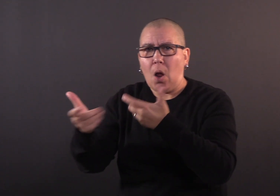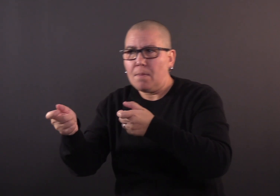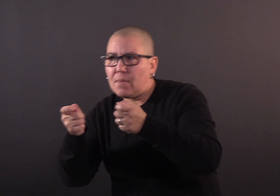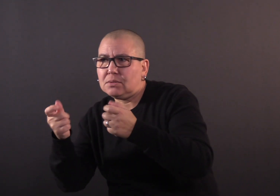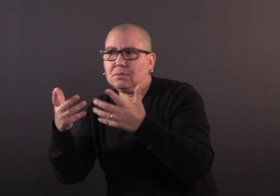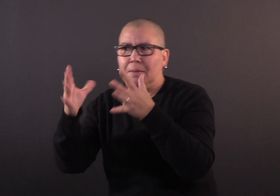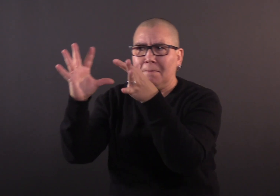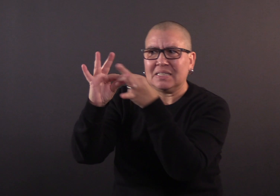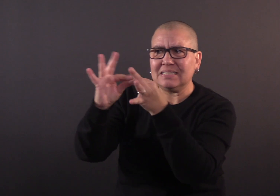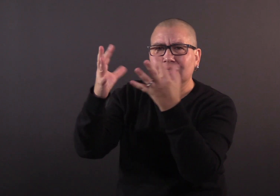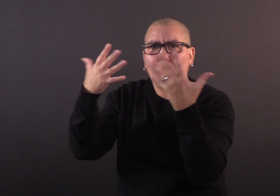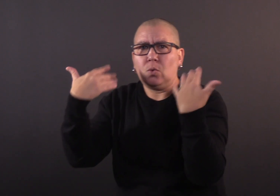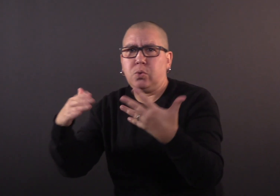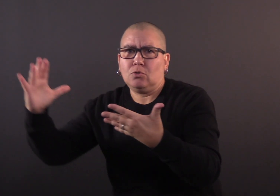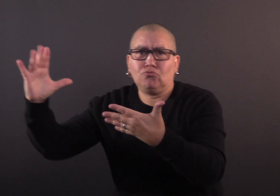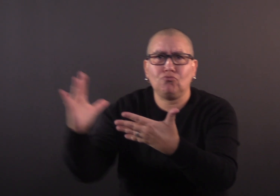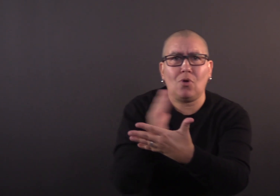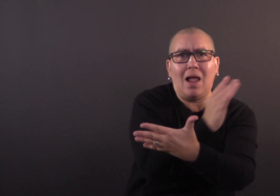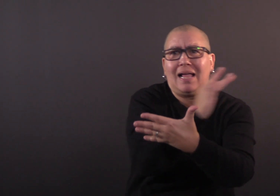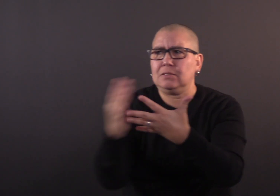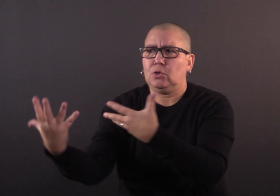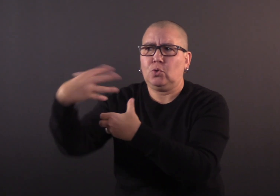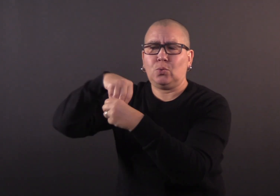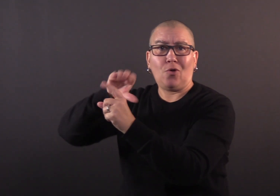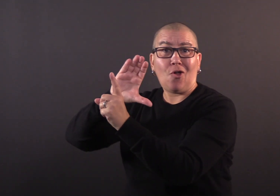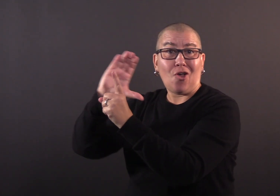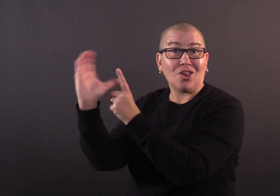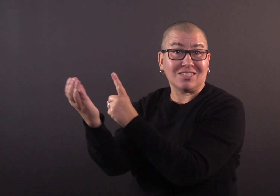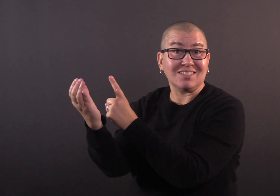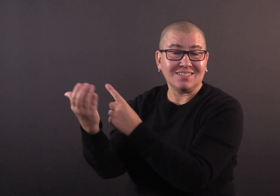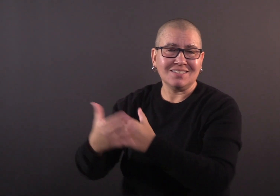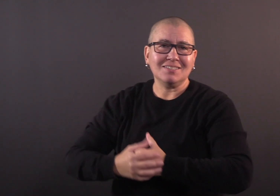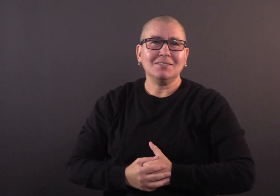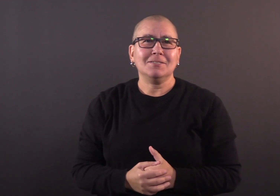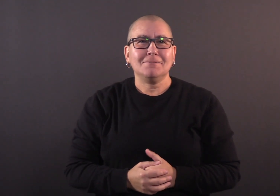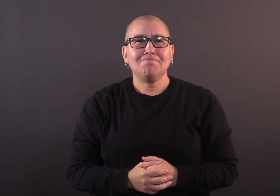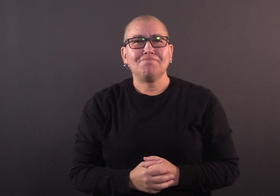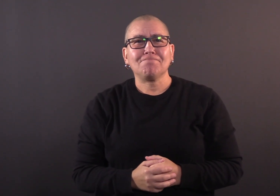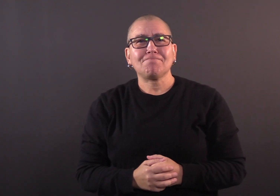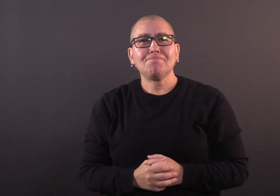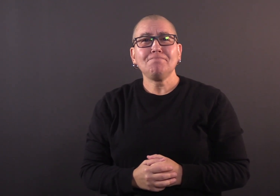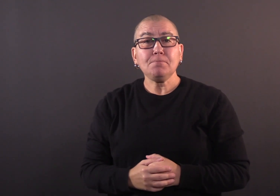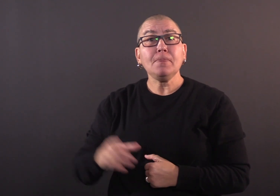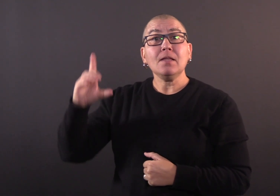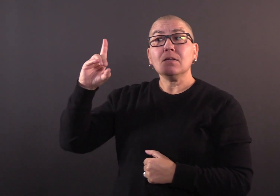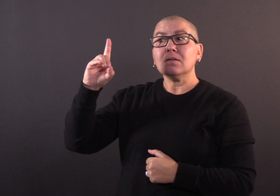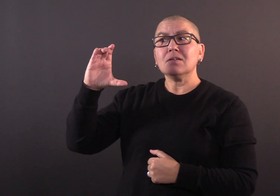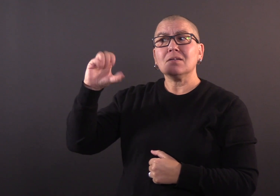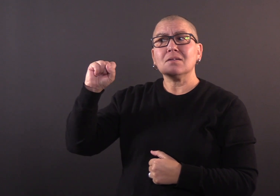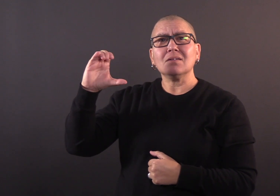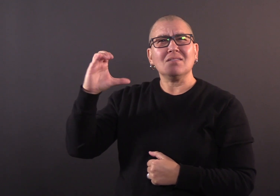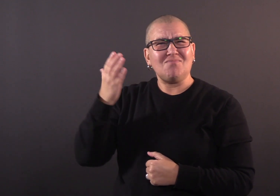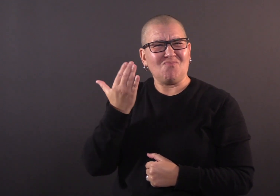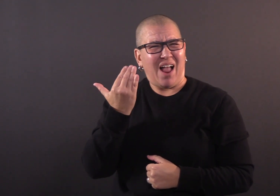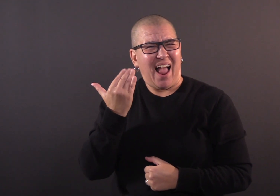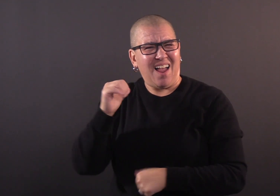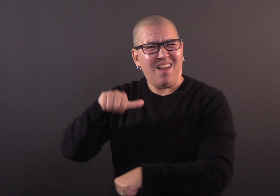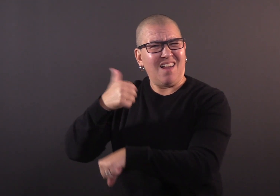for situations that call for more advanced cultural and linguistic communication.